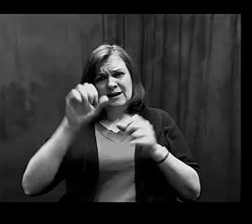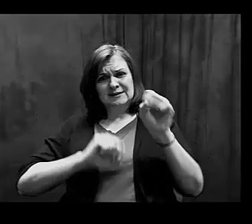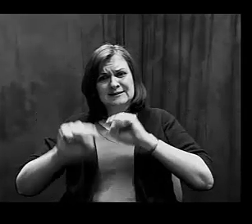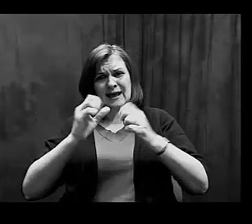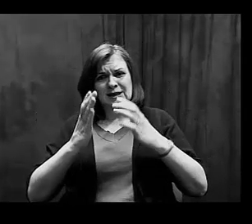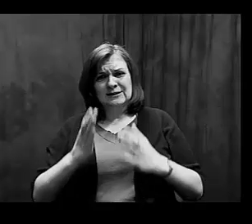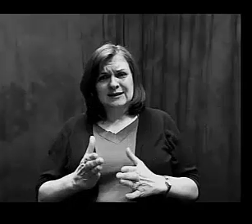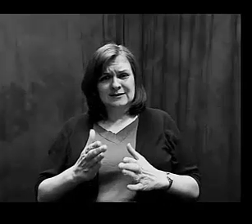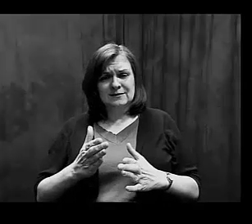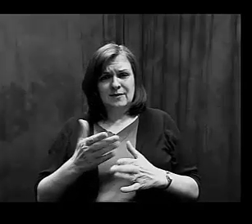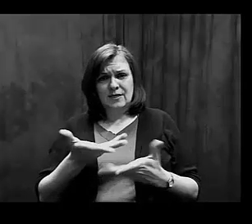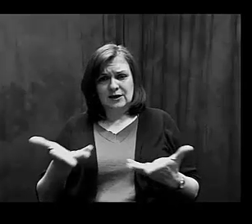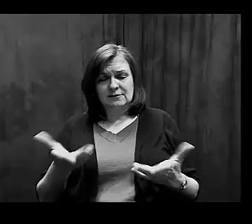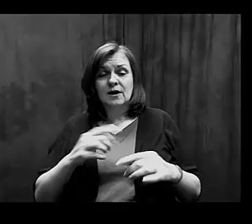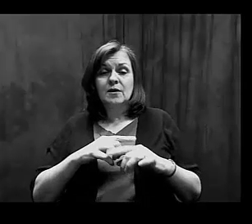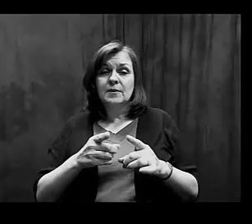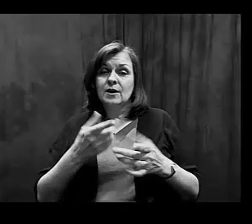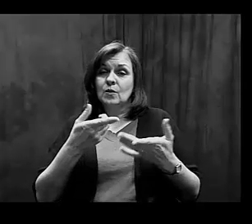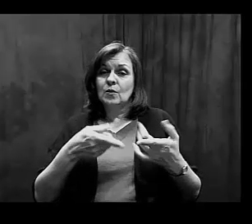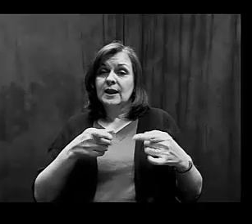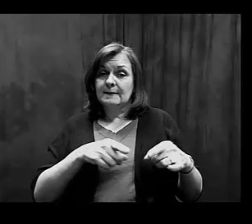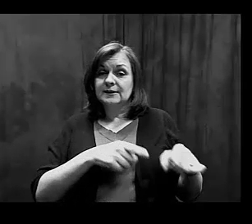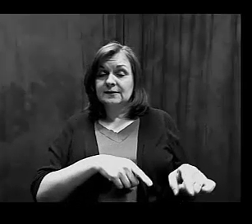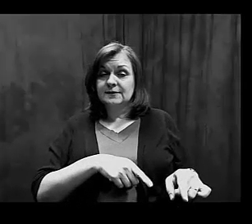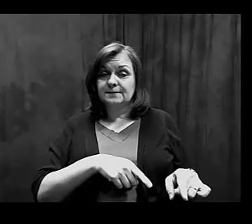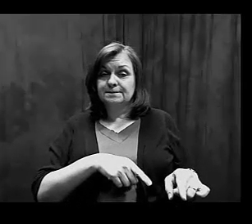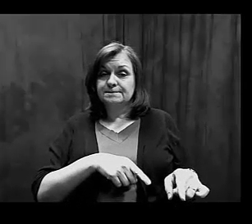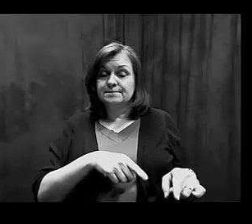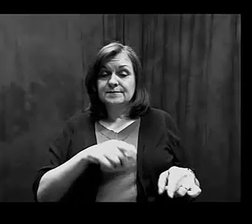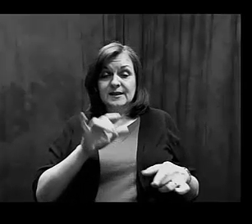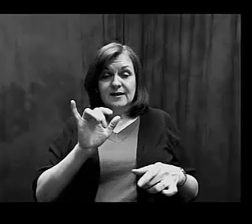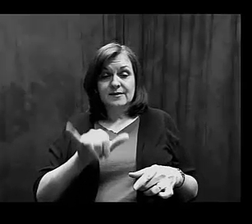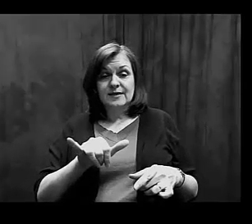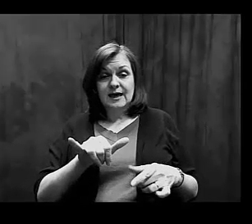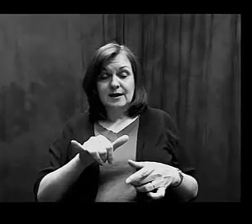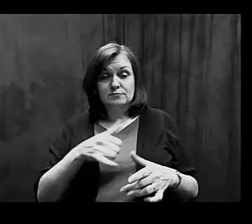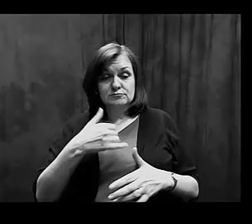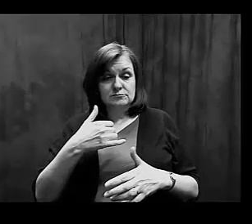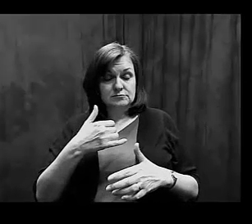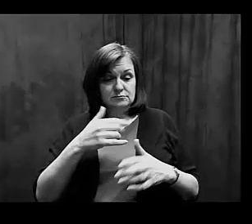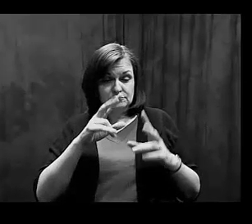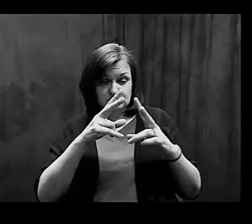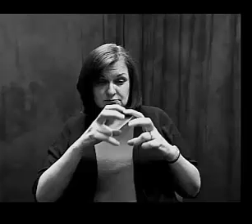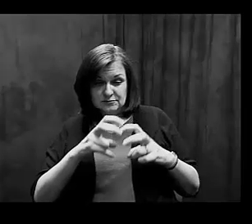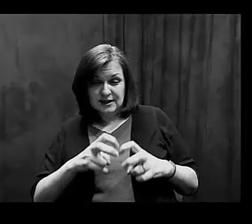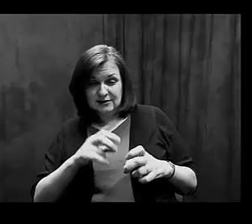the whole idea is that it helps us understand how development occurs when we